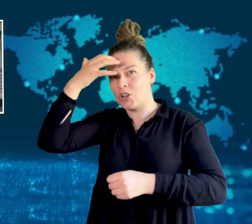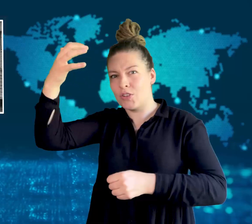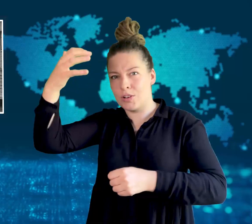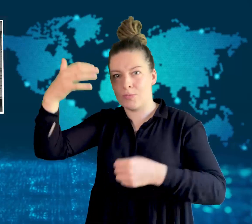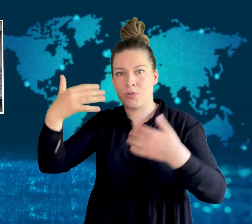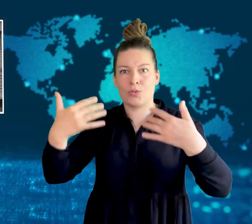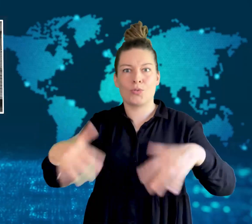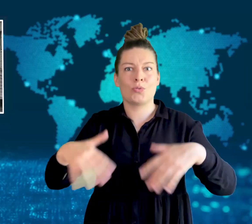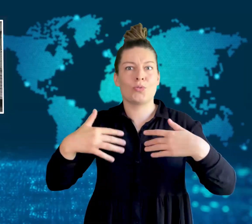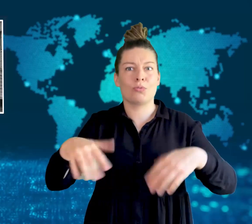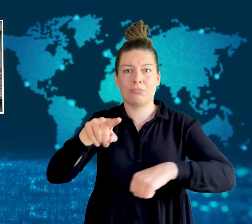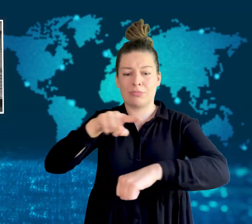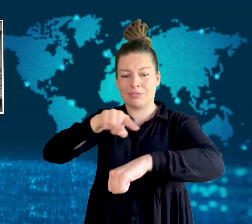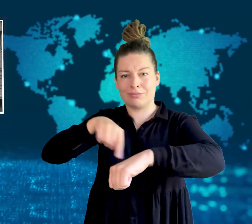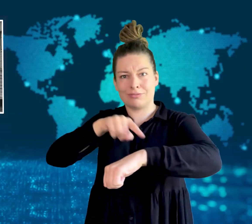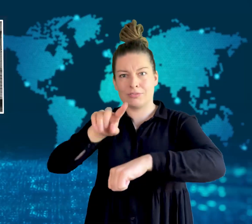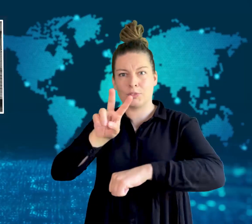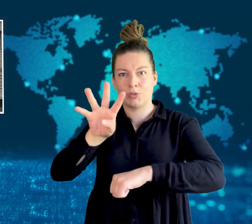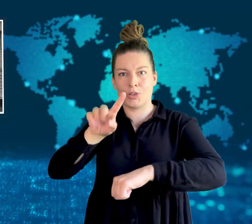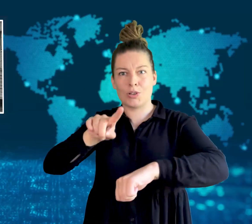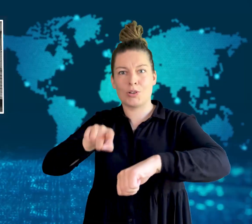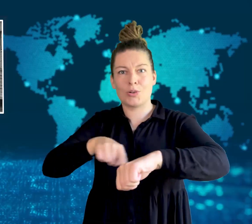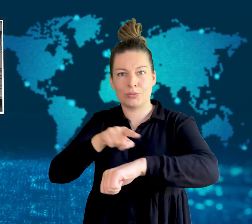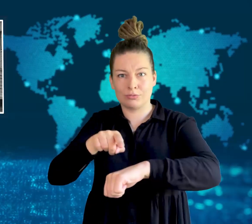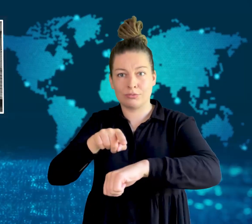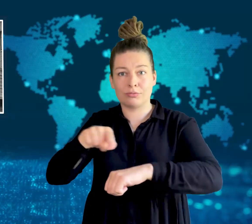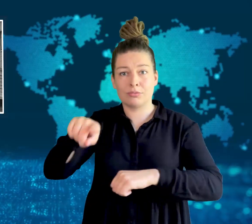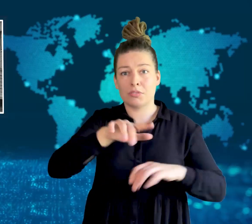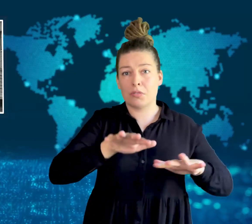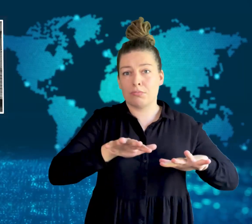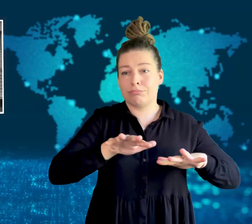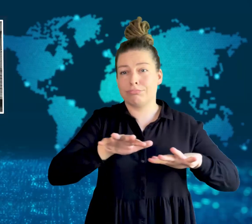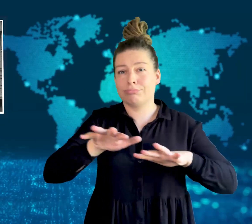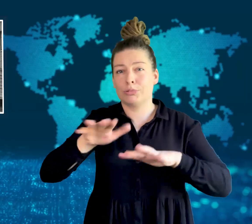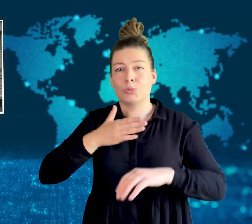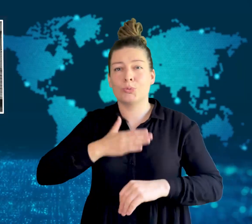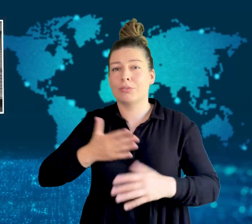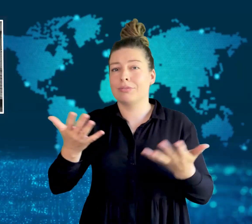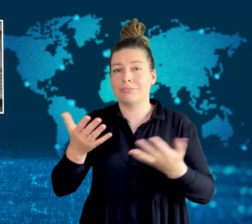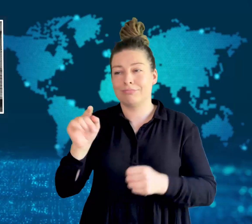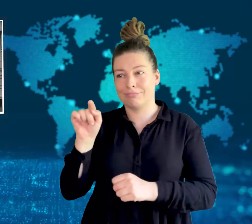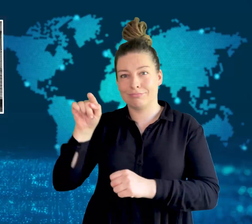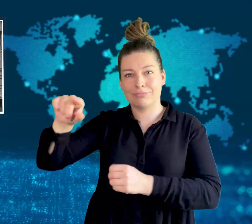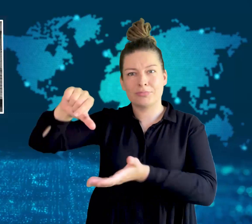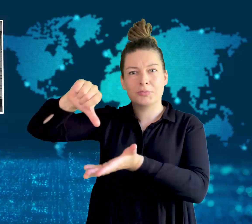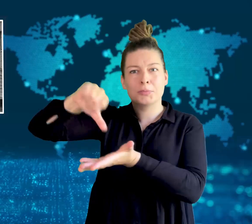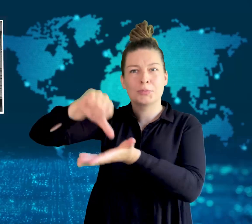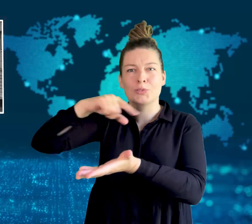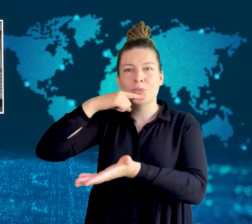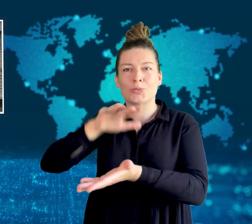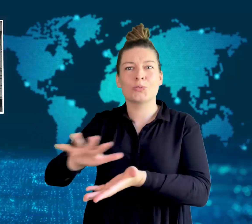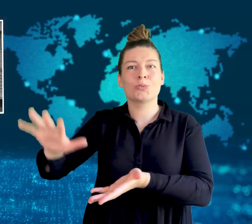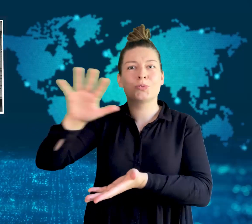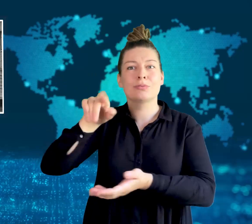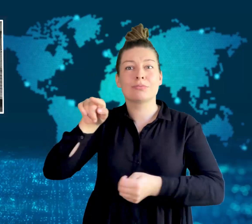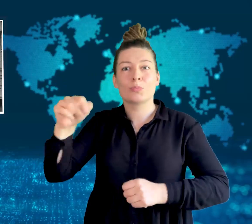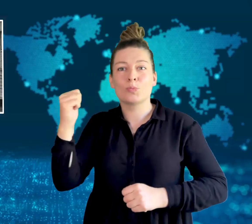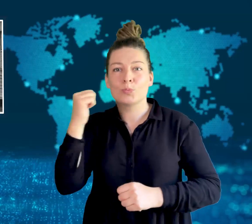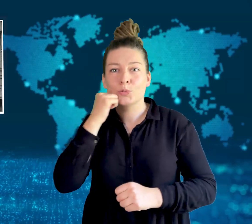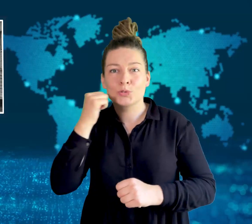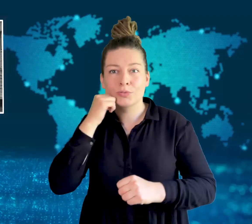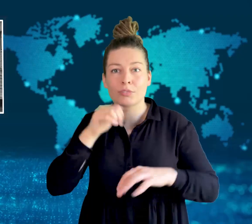He is leaving Russia after leading his troops towards Moscow in rebellion.